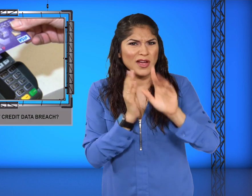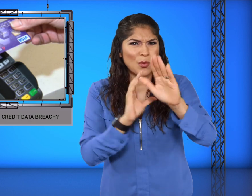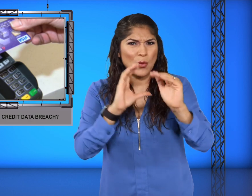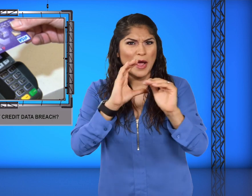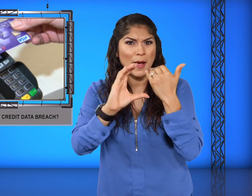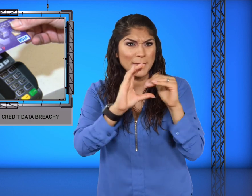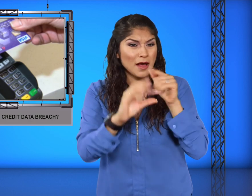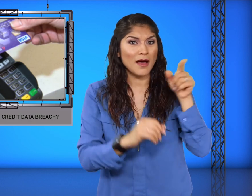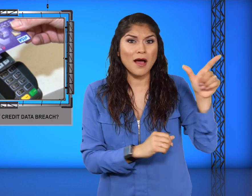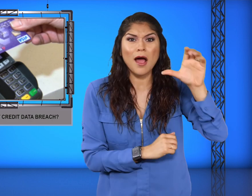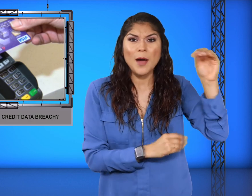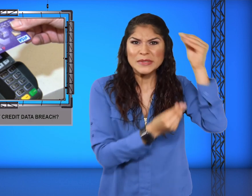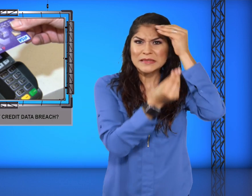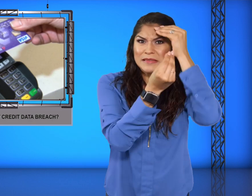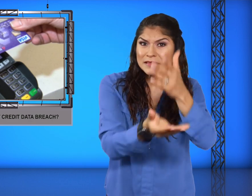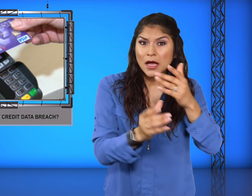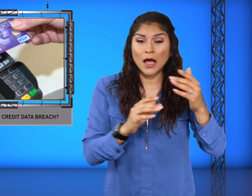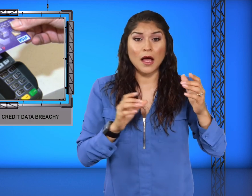First check your email.